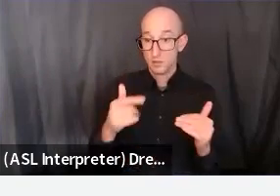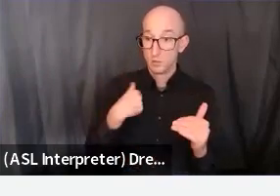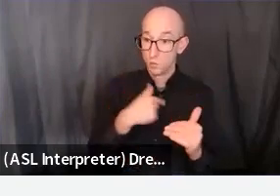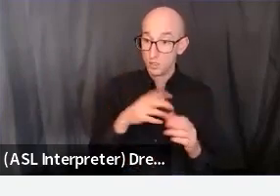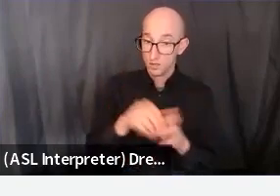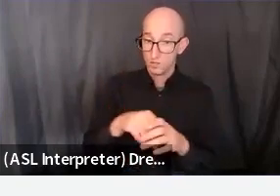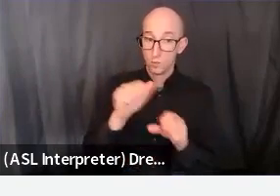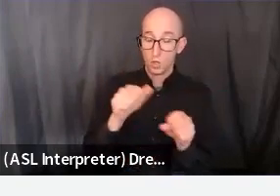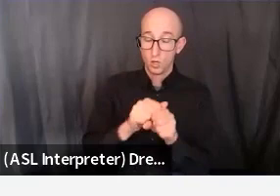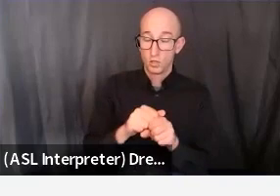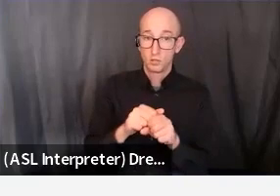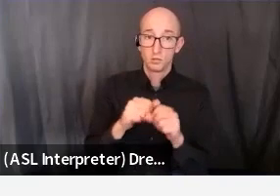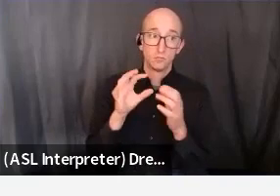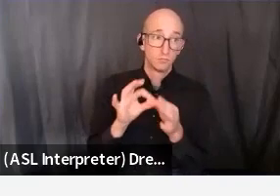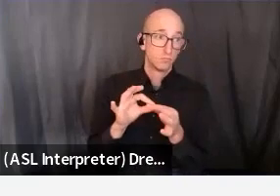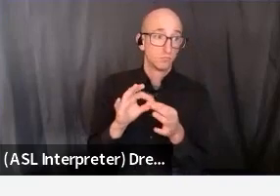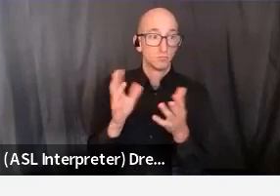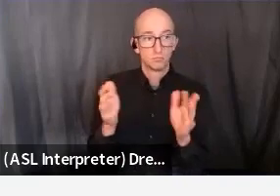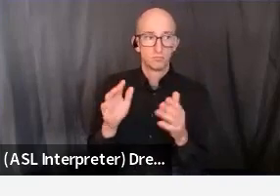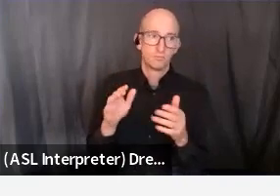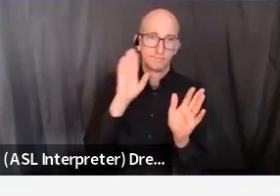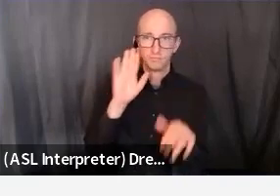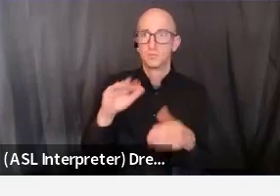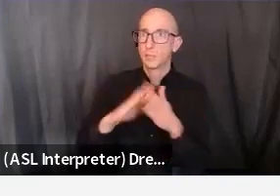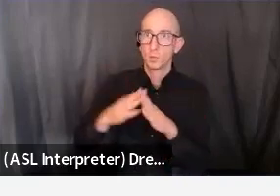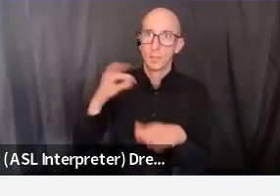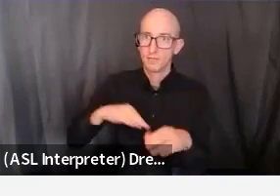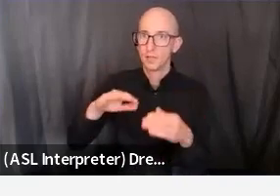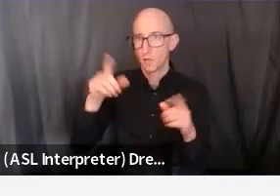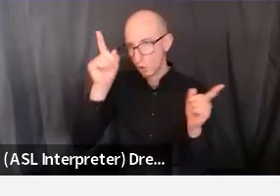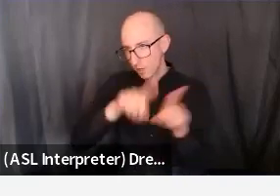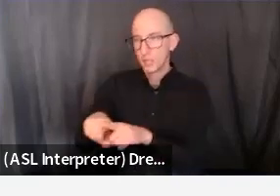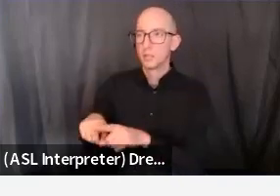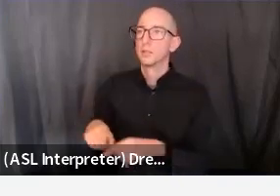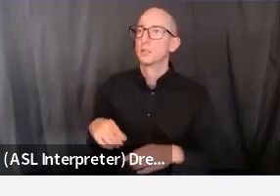we do anticipate holding additional webinars once the program guidance is out for the Clean